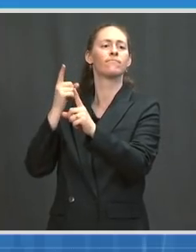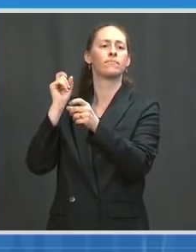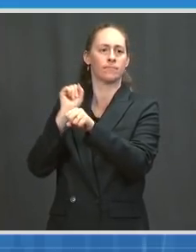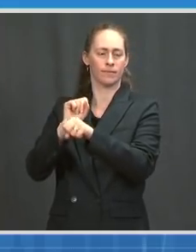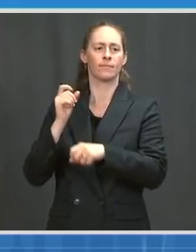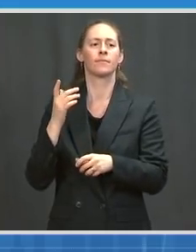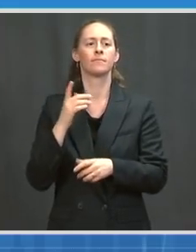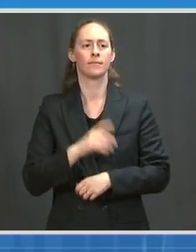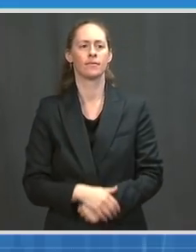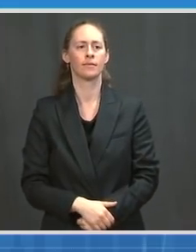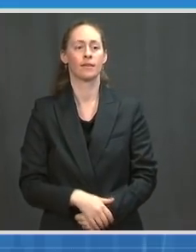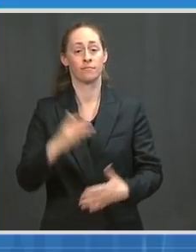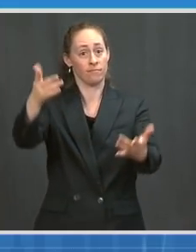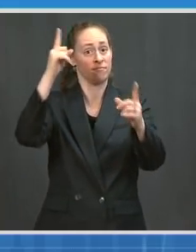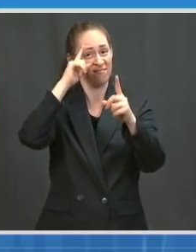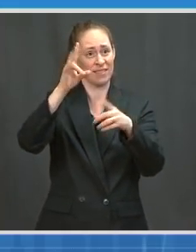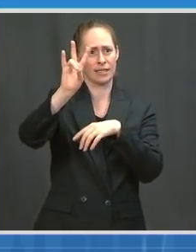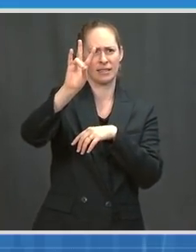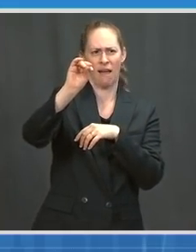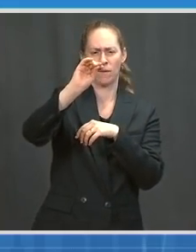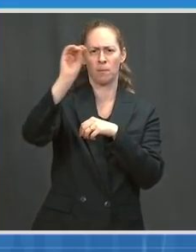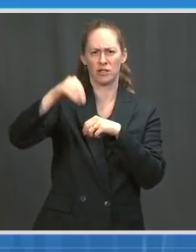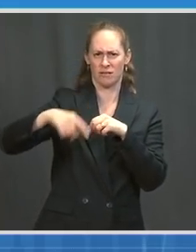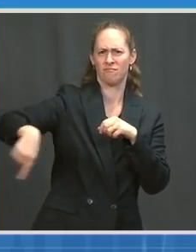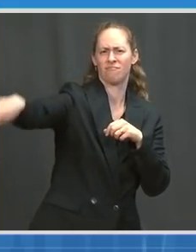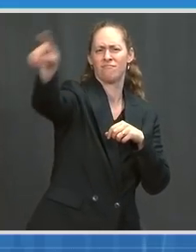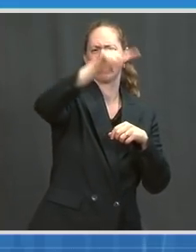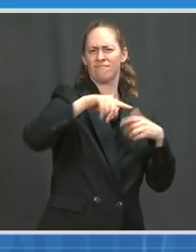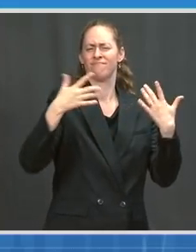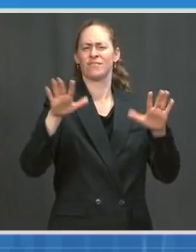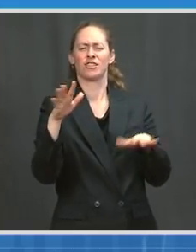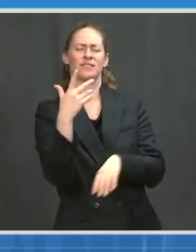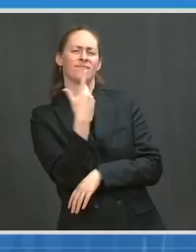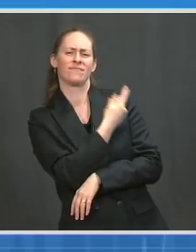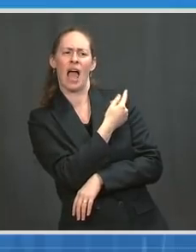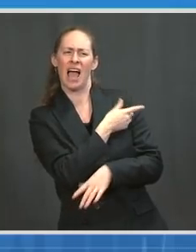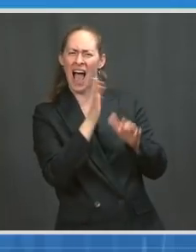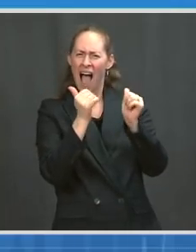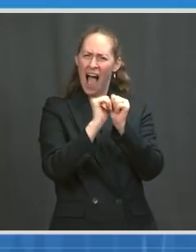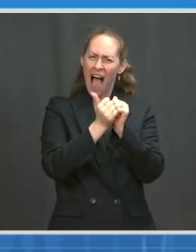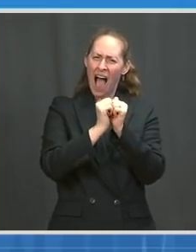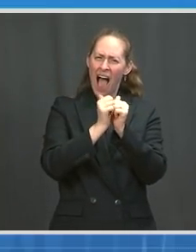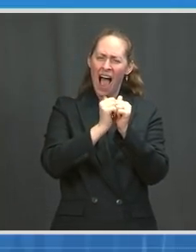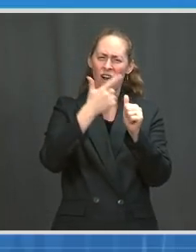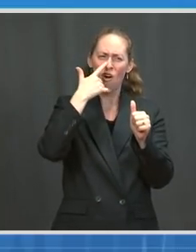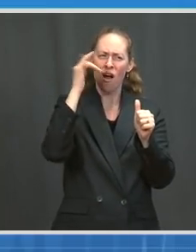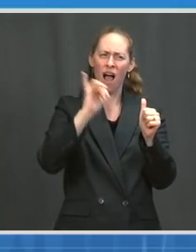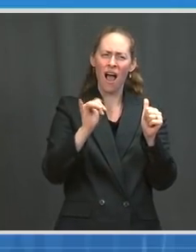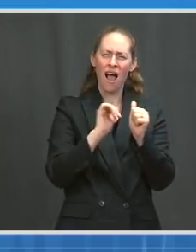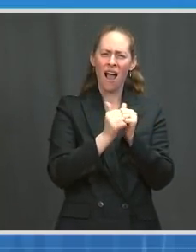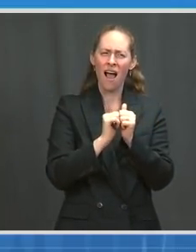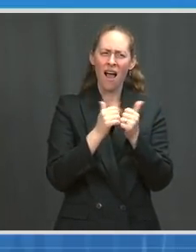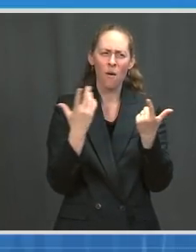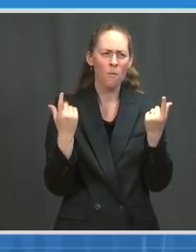Well, "we" -- the government -- are not. But "we" -- the people -- have a very good chance.